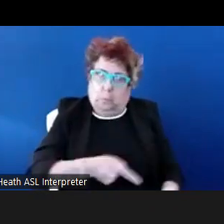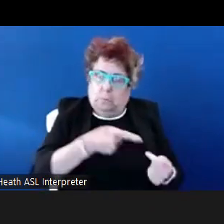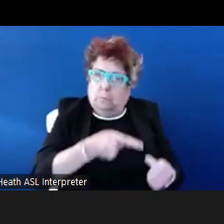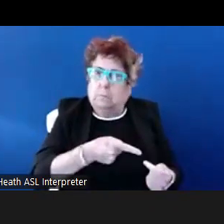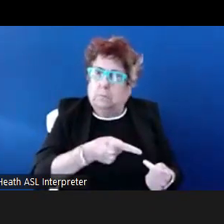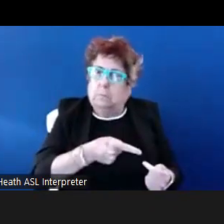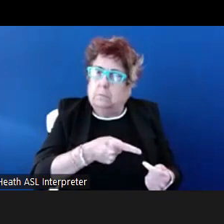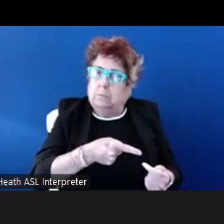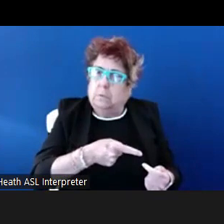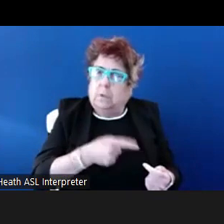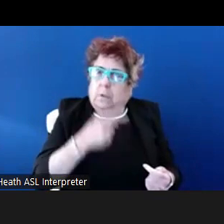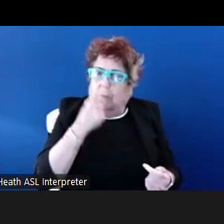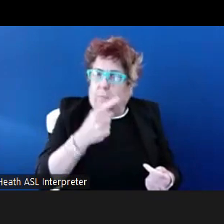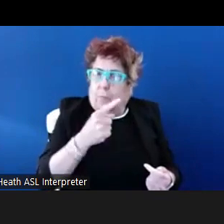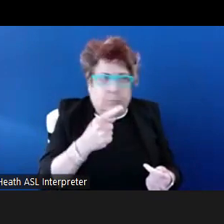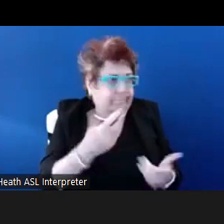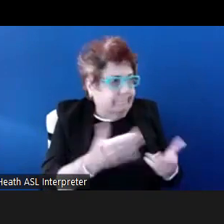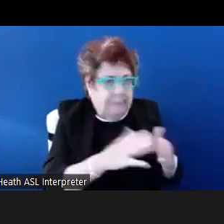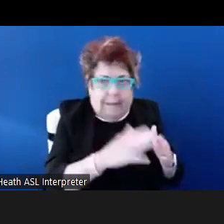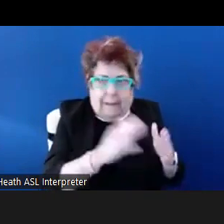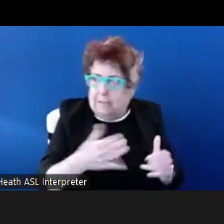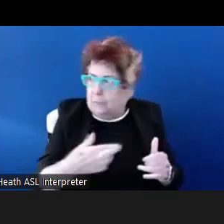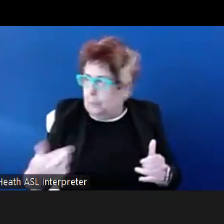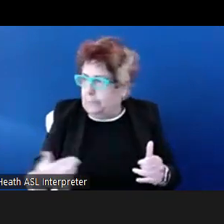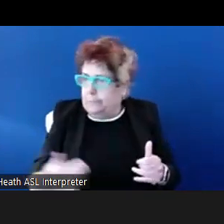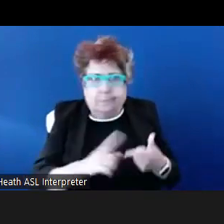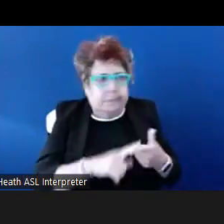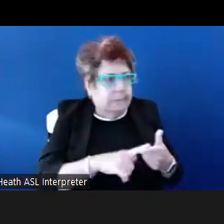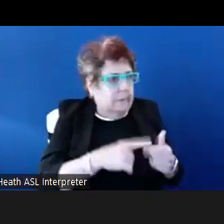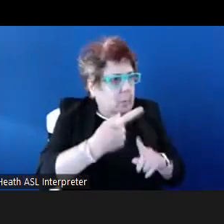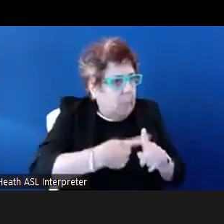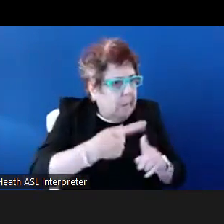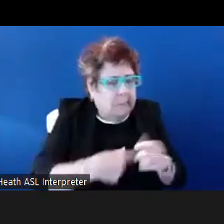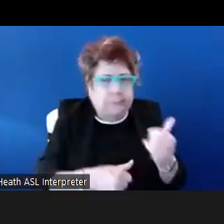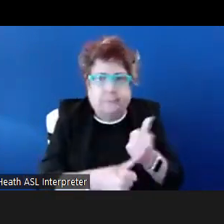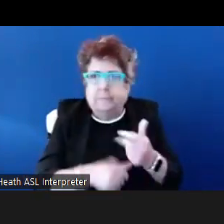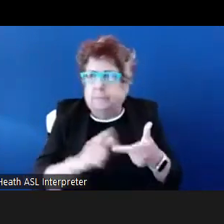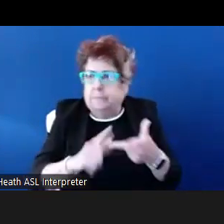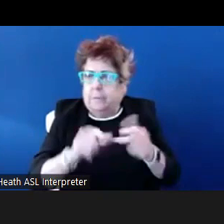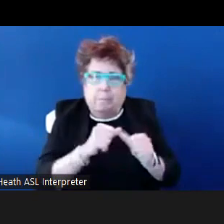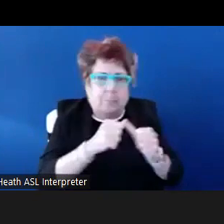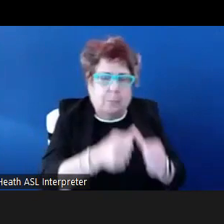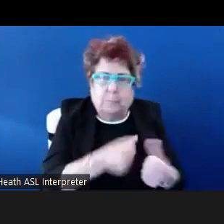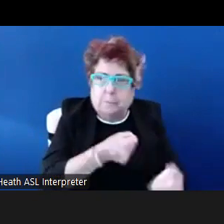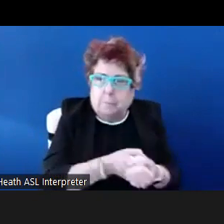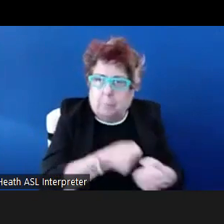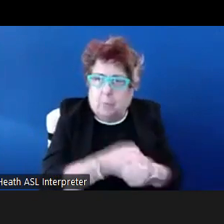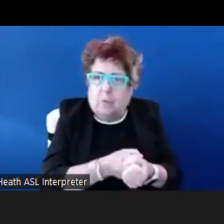finding enough housing resources. Rental assistance, permanent supportive housing resources, or rapid rehousing programs to